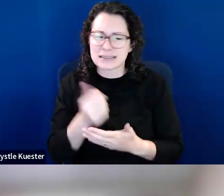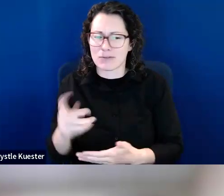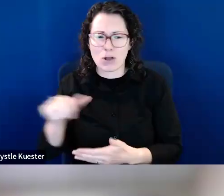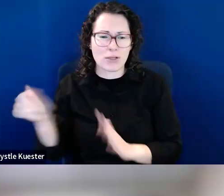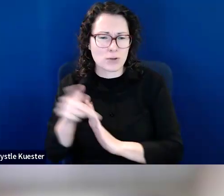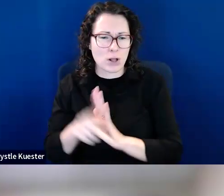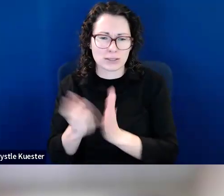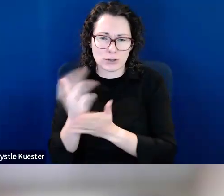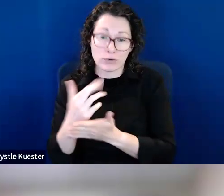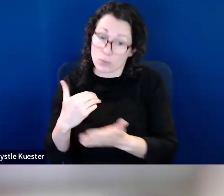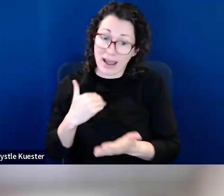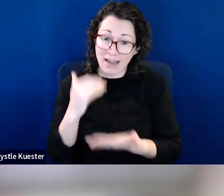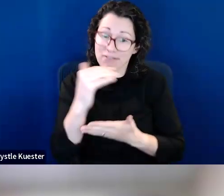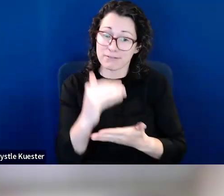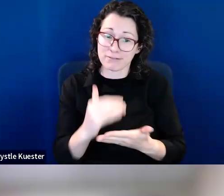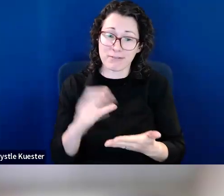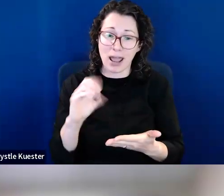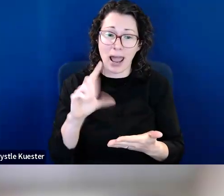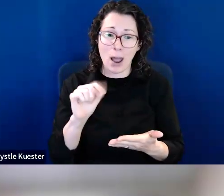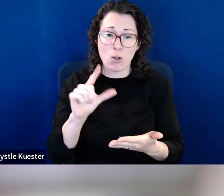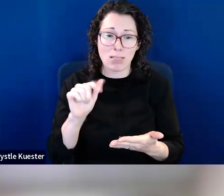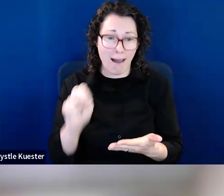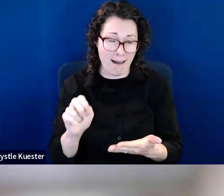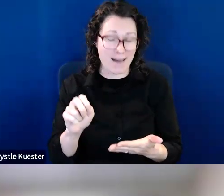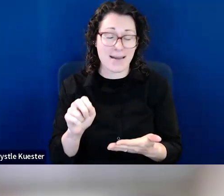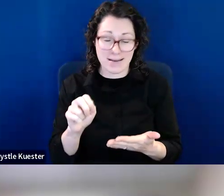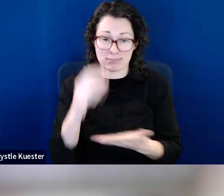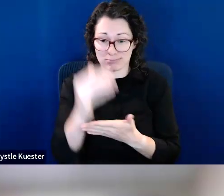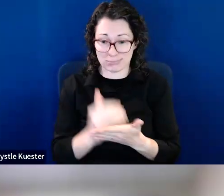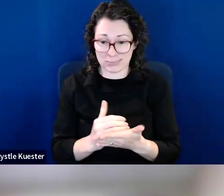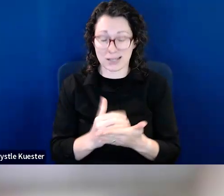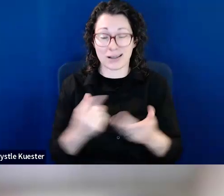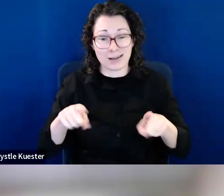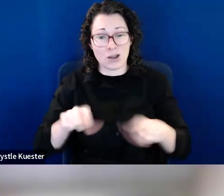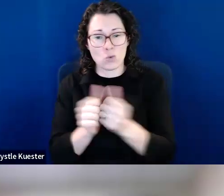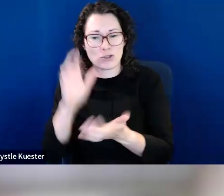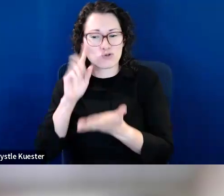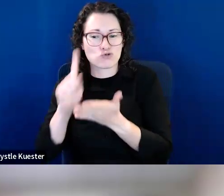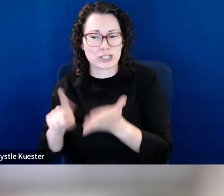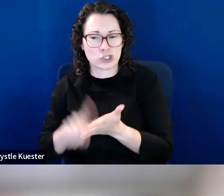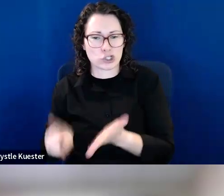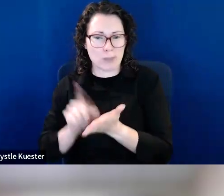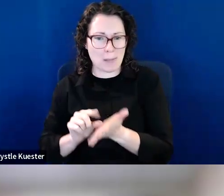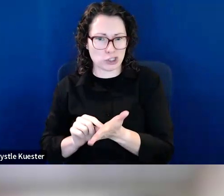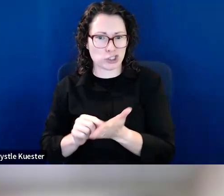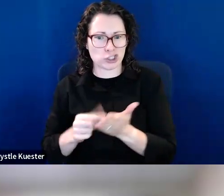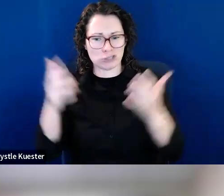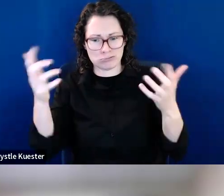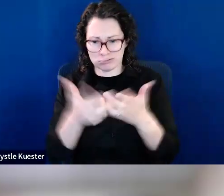we have it actually outlined in concordance with the research publication. So it should it it's it